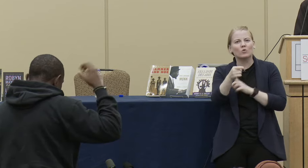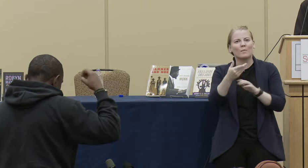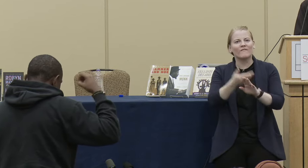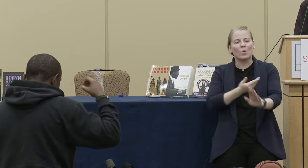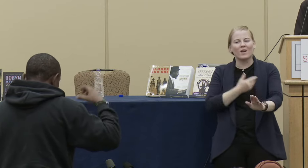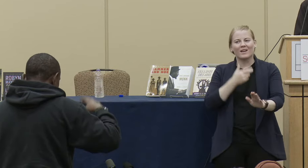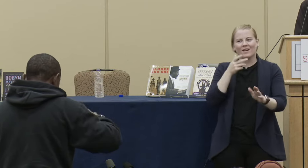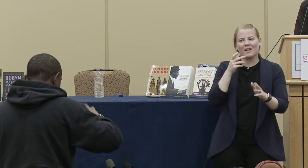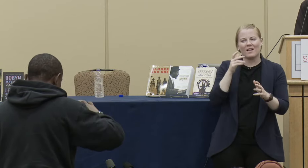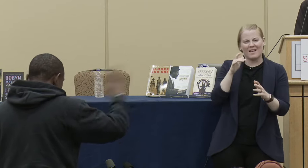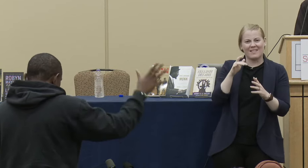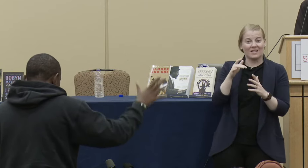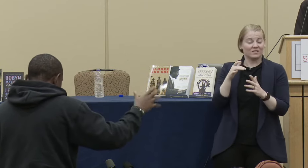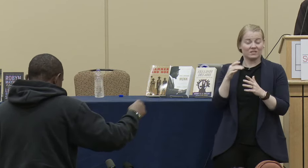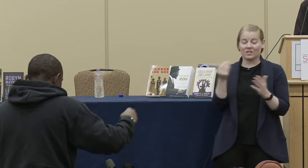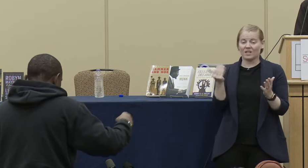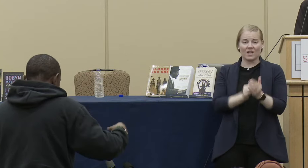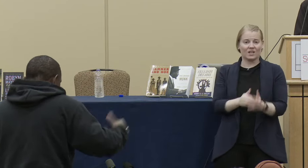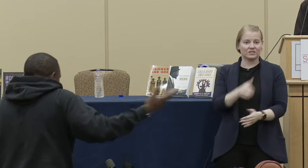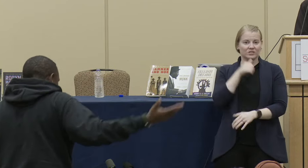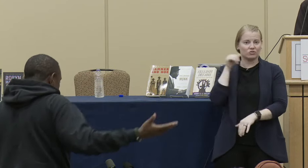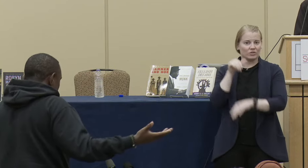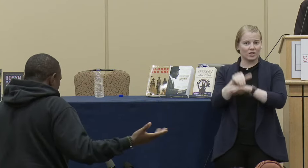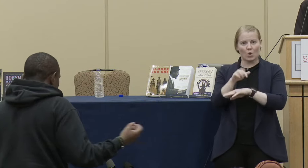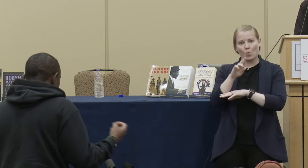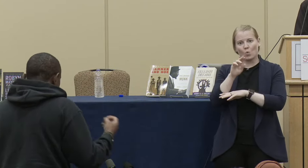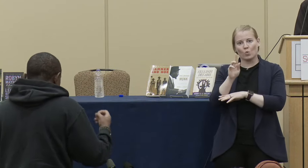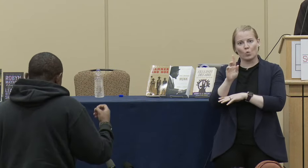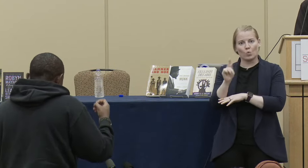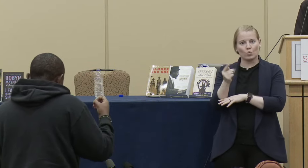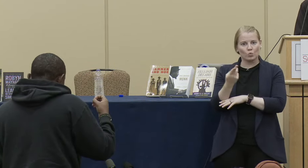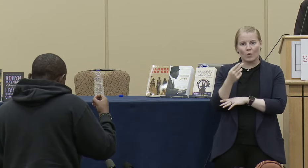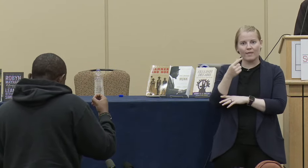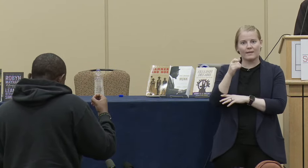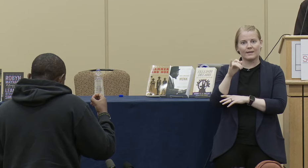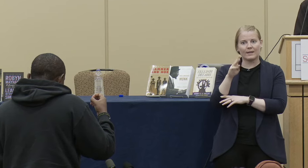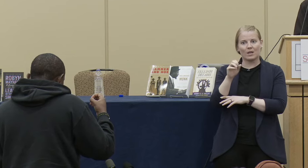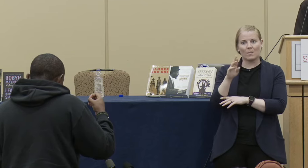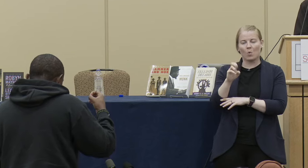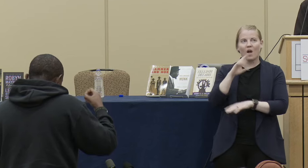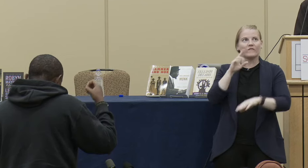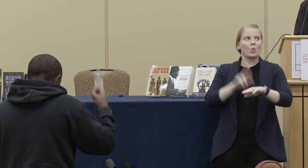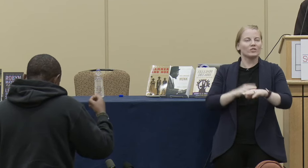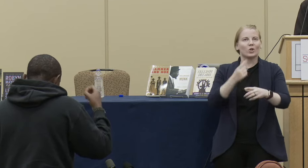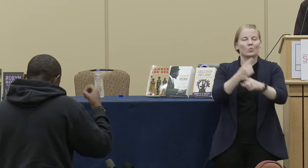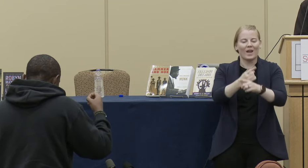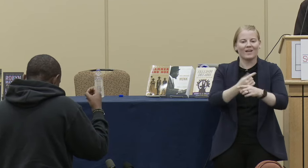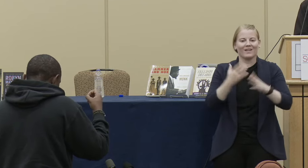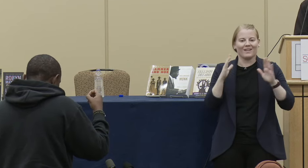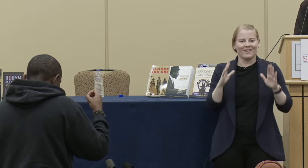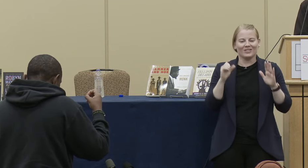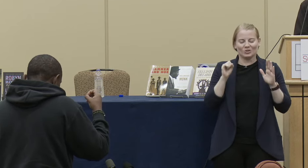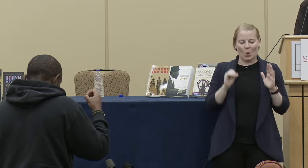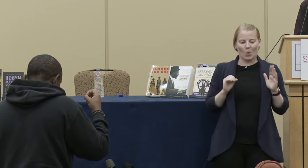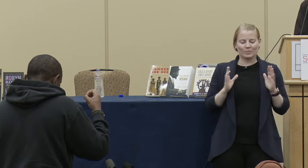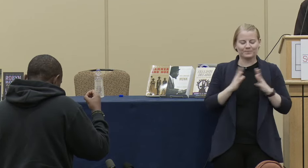you speak again, you know, Ruthie Gilmore last night -- of